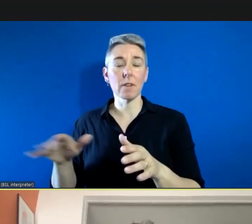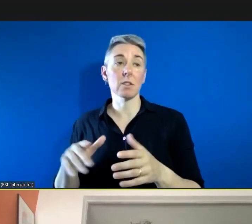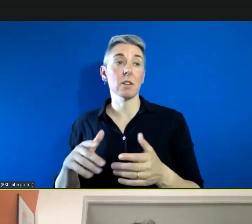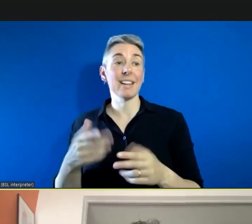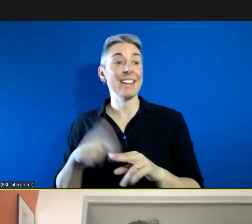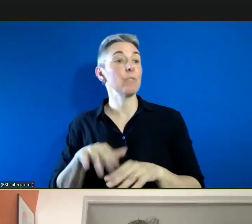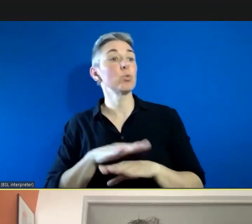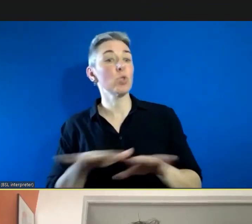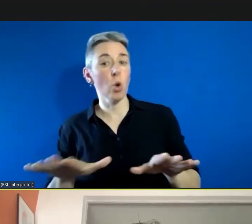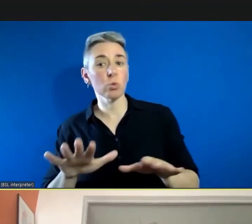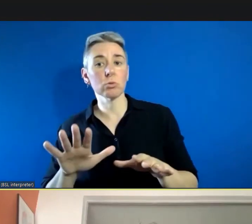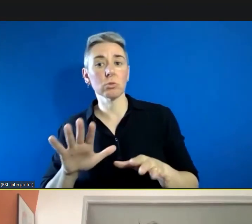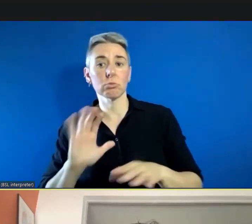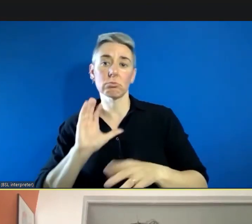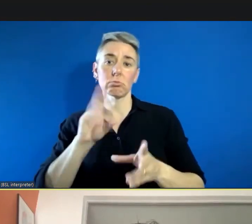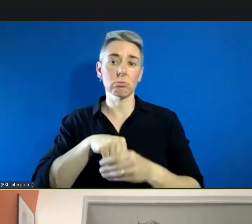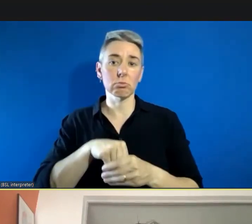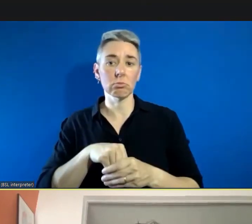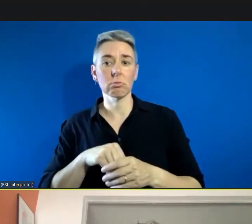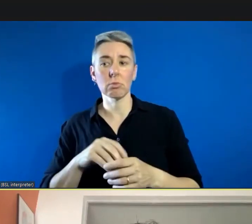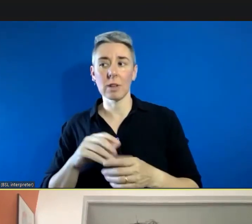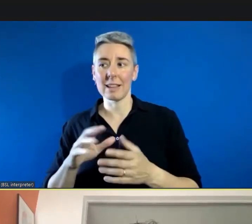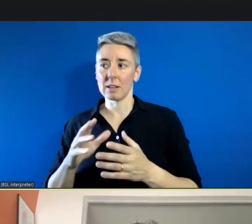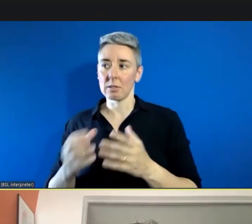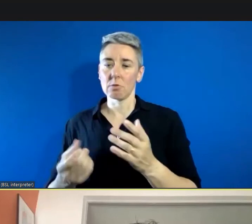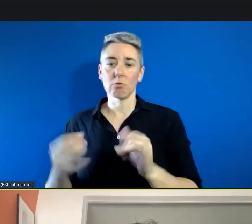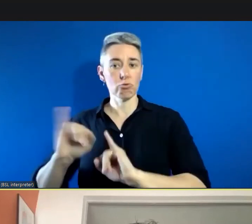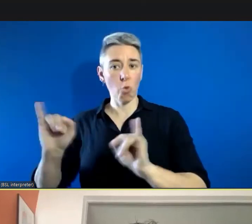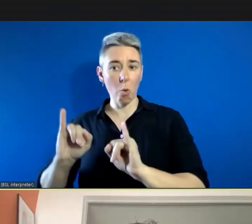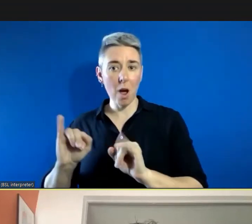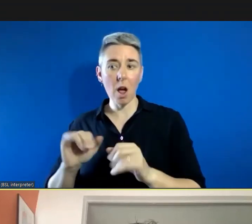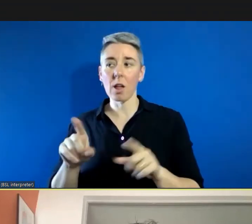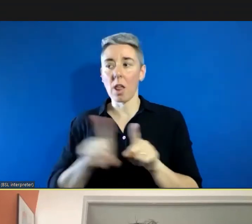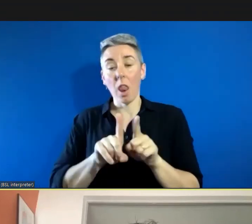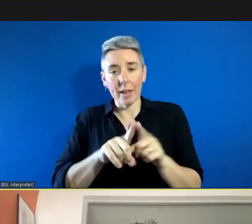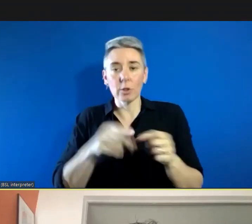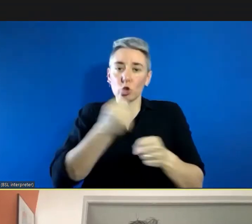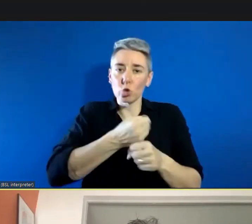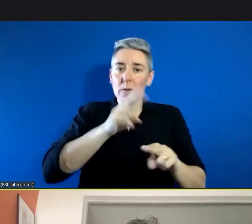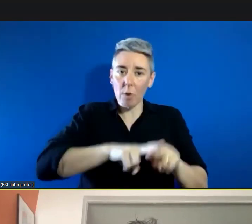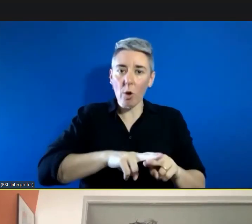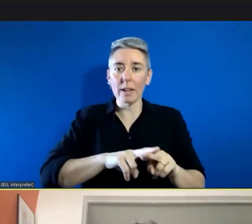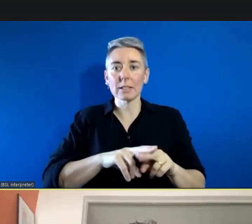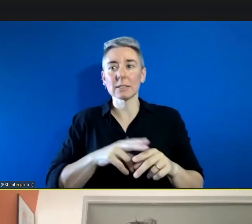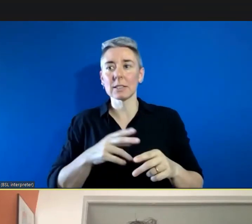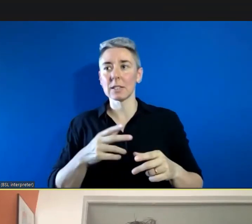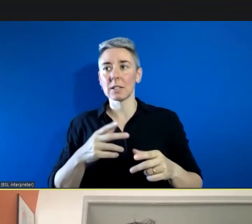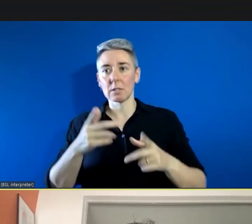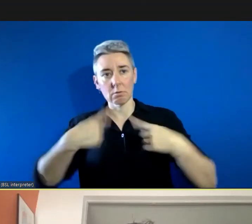event like George Floyd and the systemic murder of a man, watching on TV, affects your entire